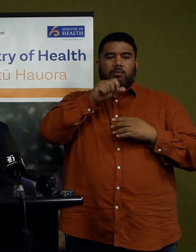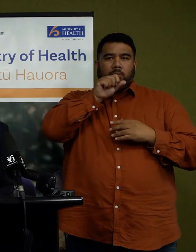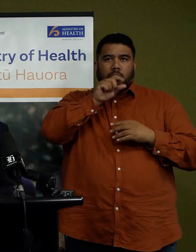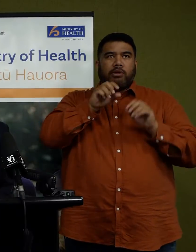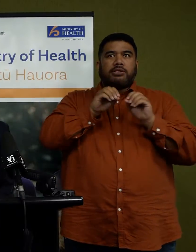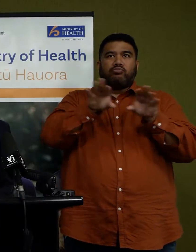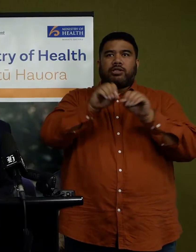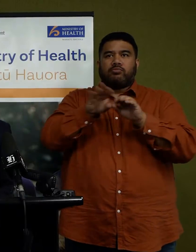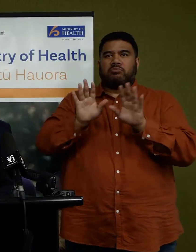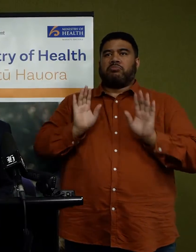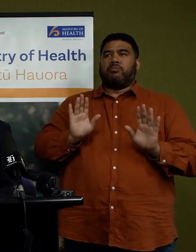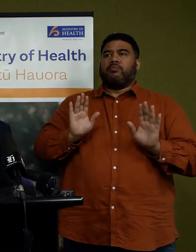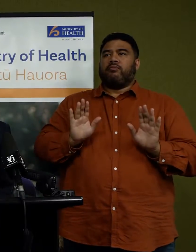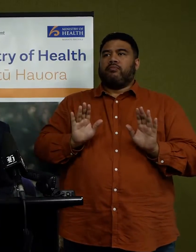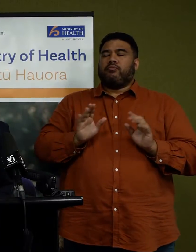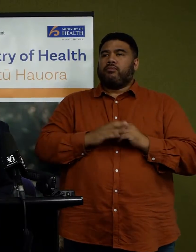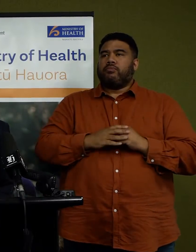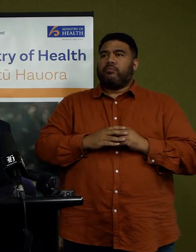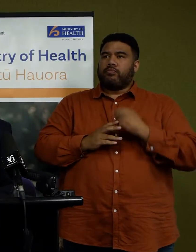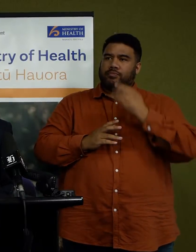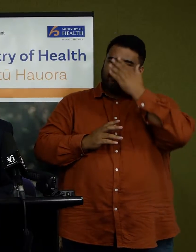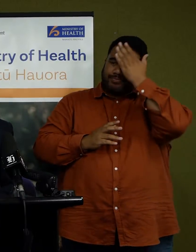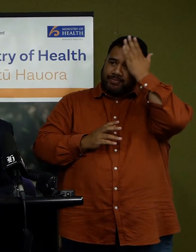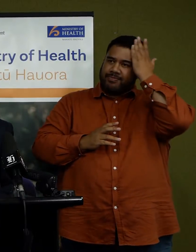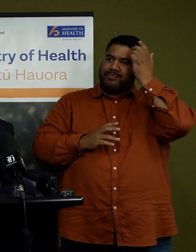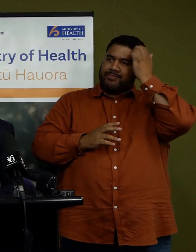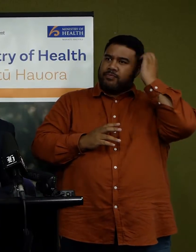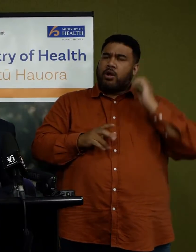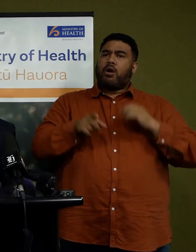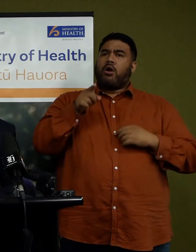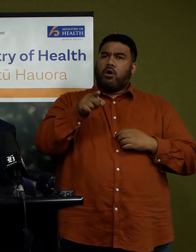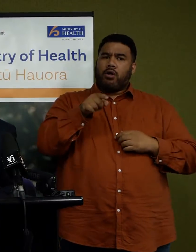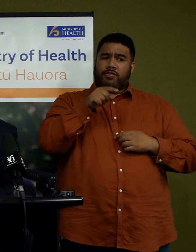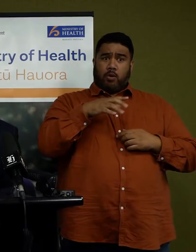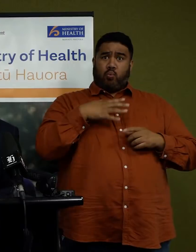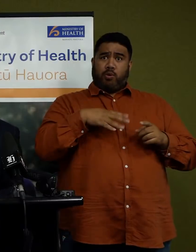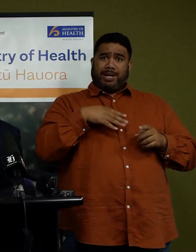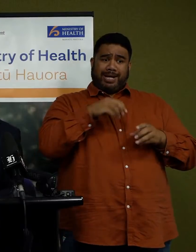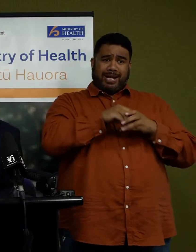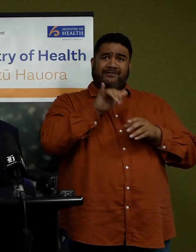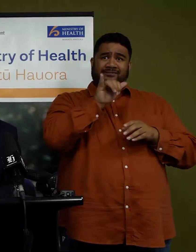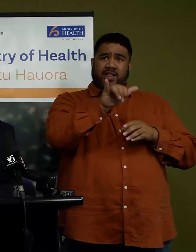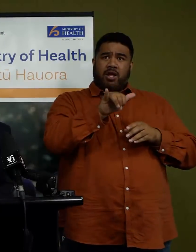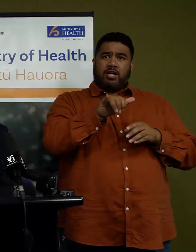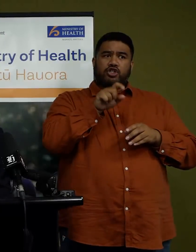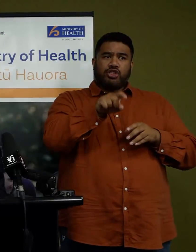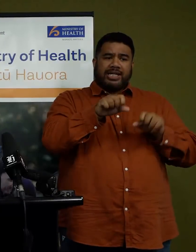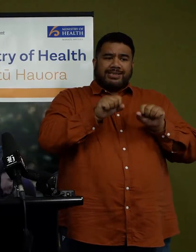Yeah, I don't have the details about the raw numbers. But Air New Zealand, who is working closely with Healthline, does.